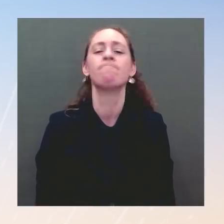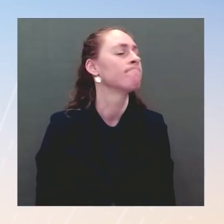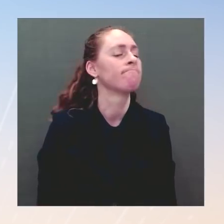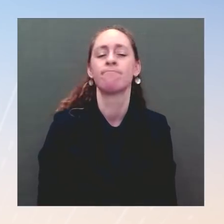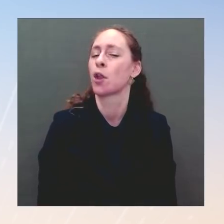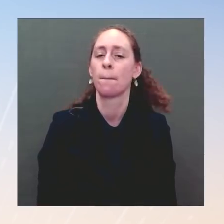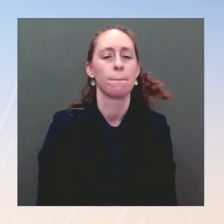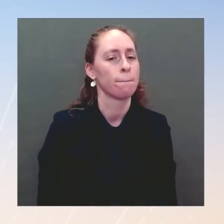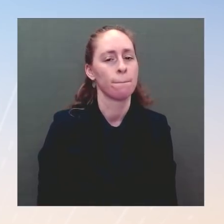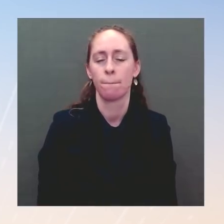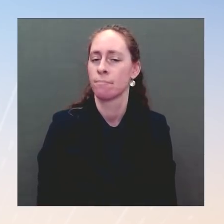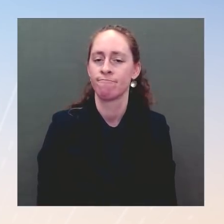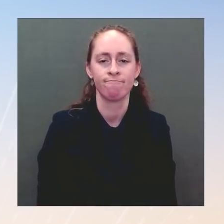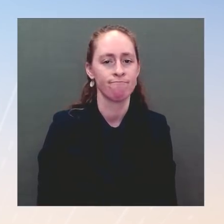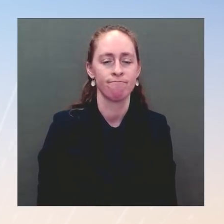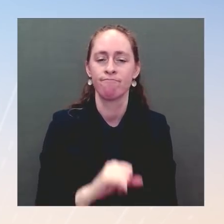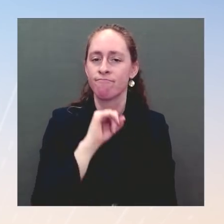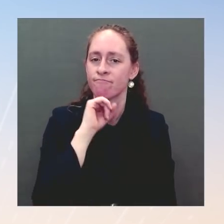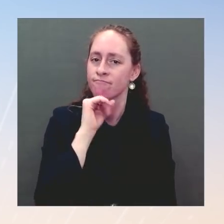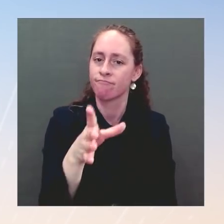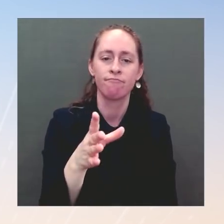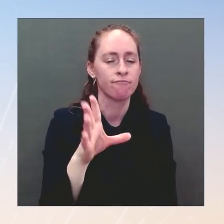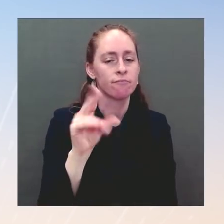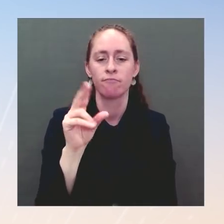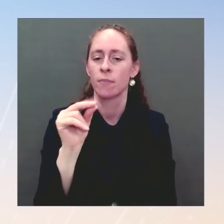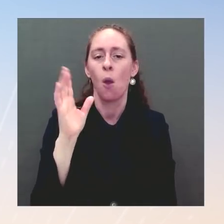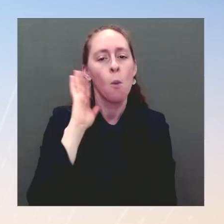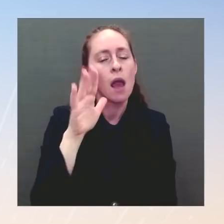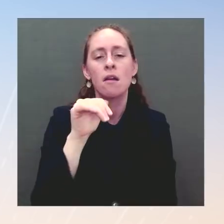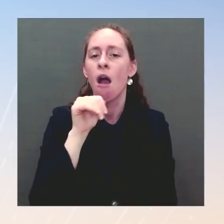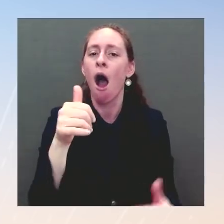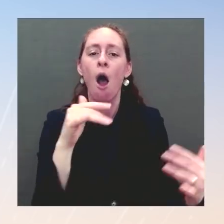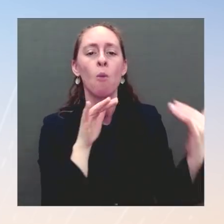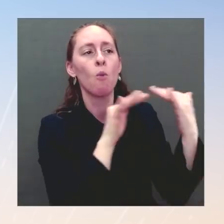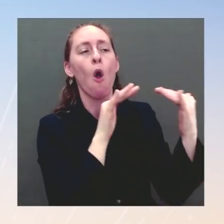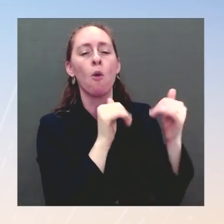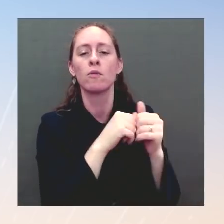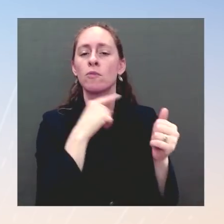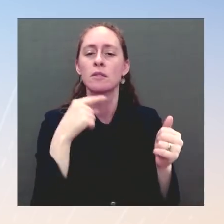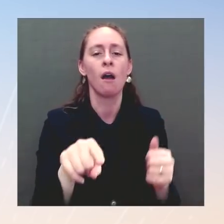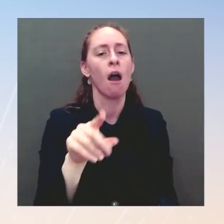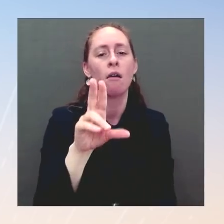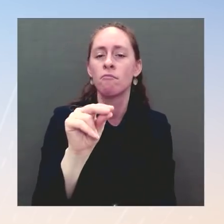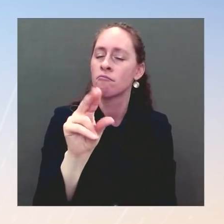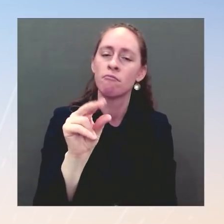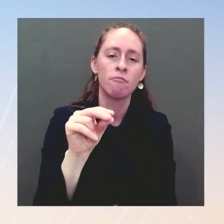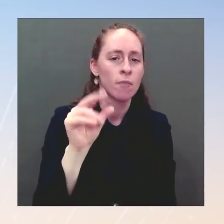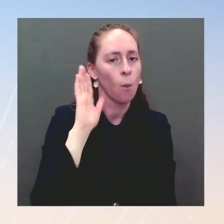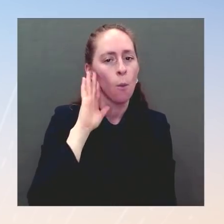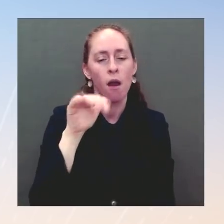or putting military troops on the ground in Ukraine fighting Russia. The Press: So, ultimately, if Vladimir Putin takes all of Ukraine,